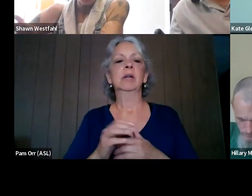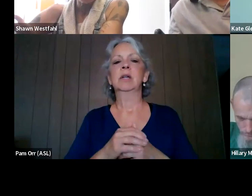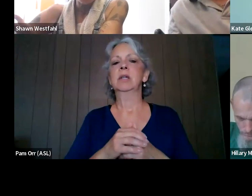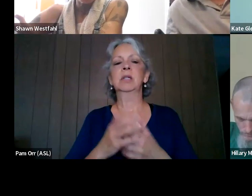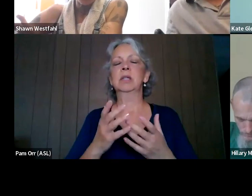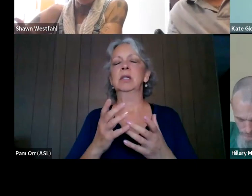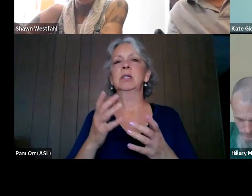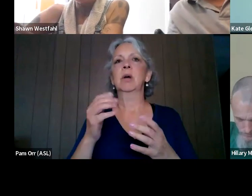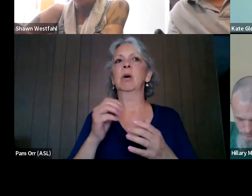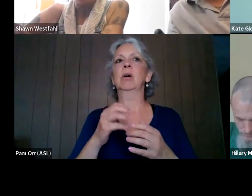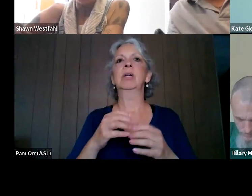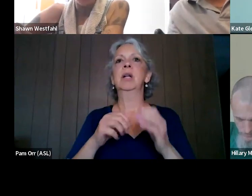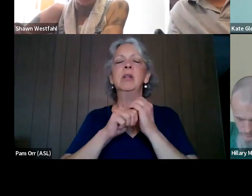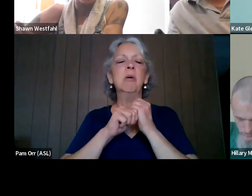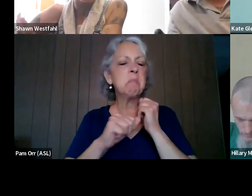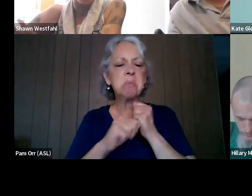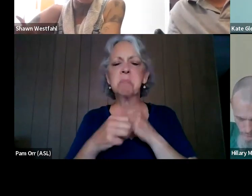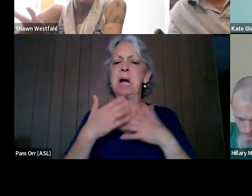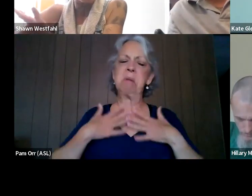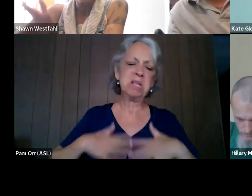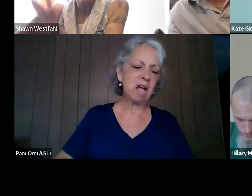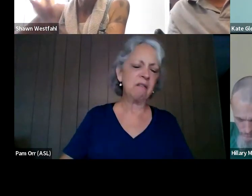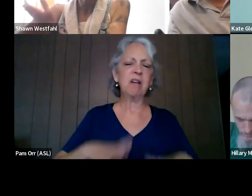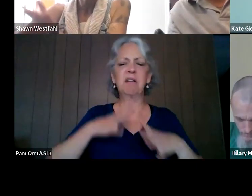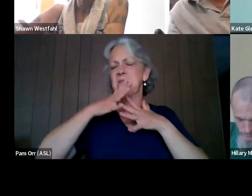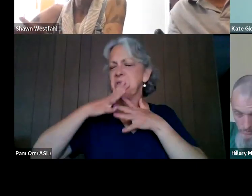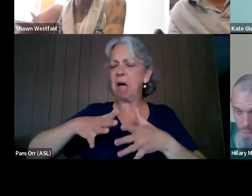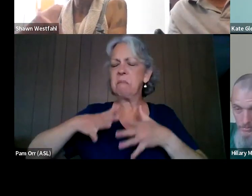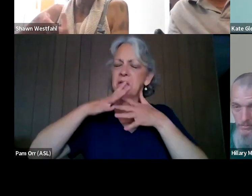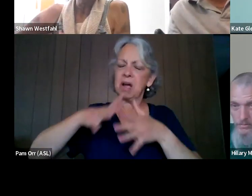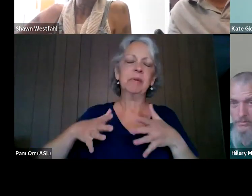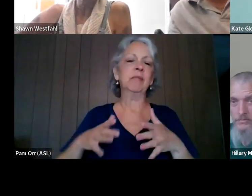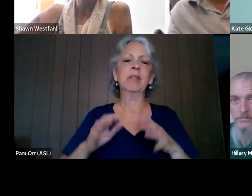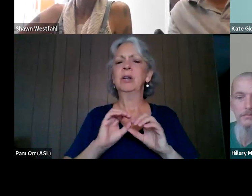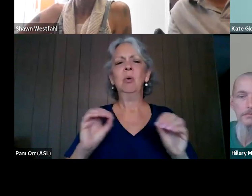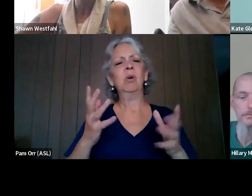and defecate on themselves and vomit every, nobody wants to be that way.